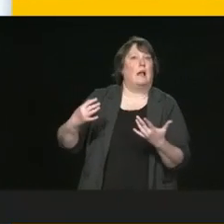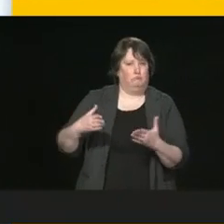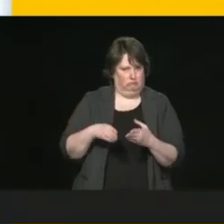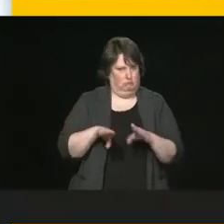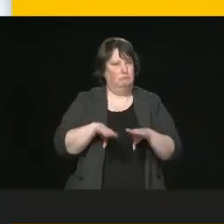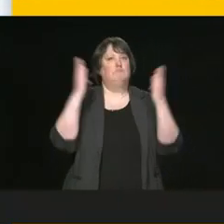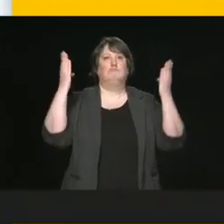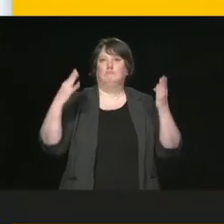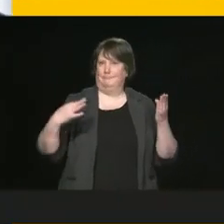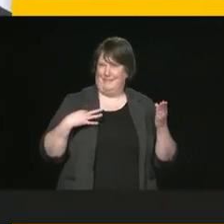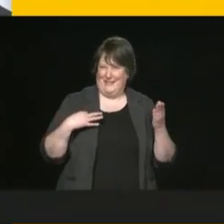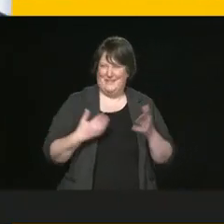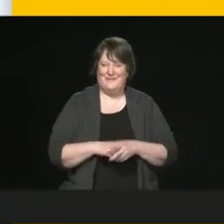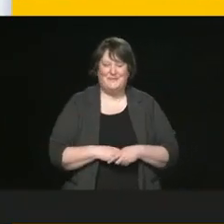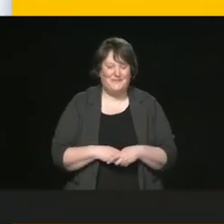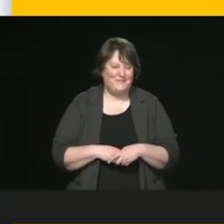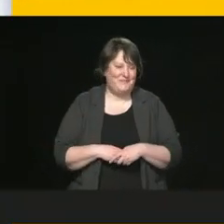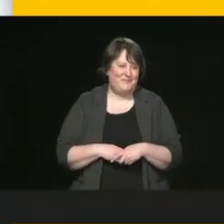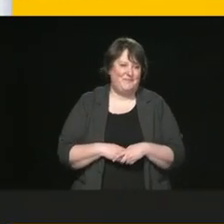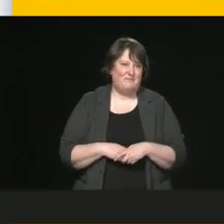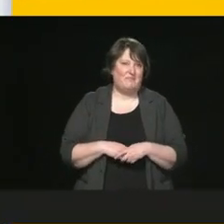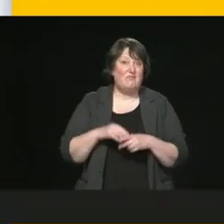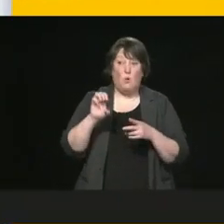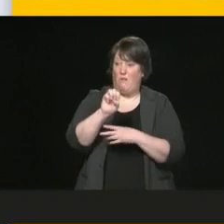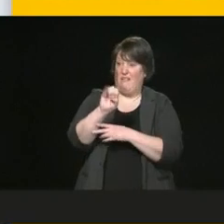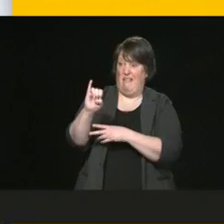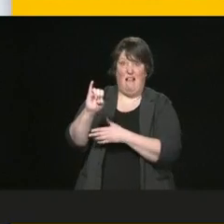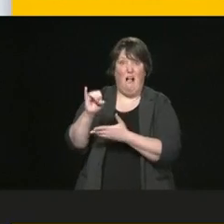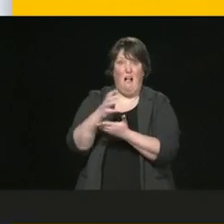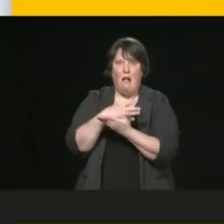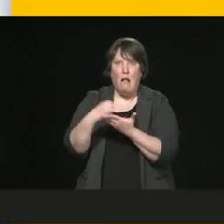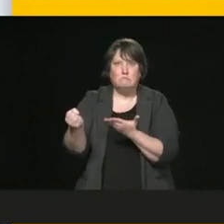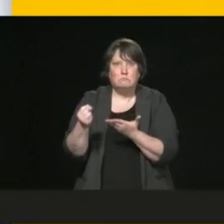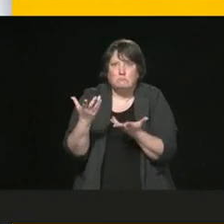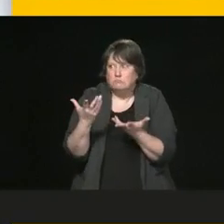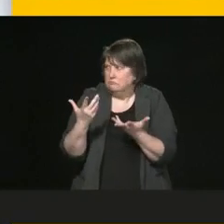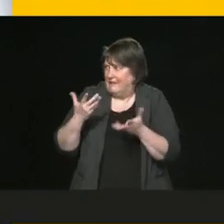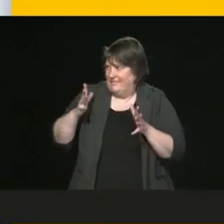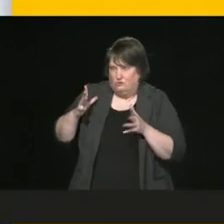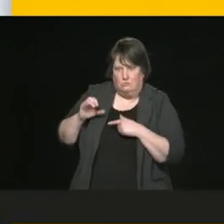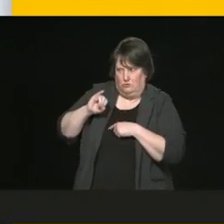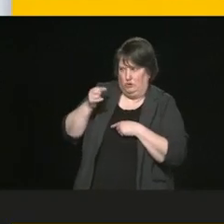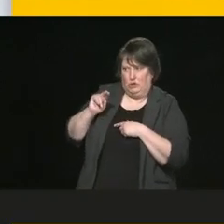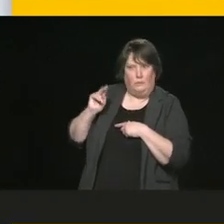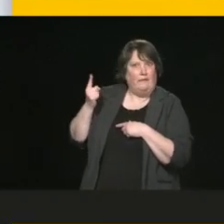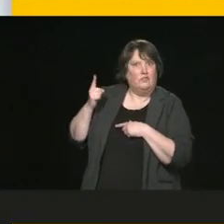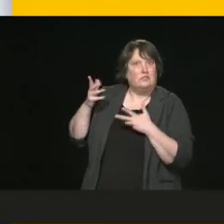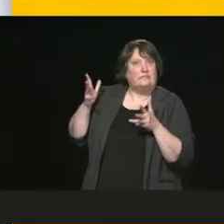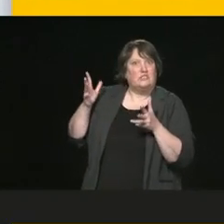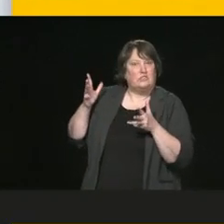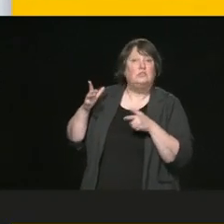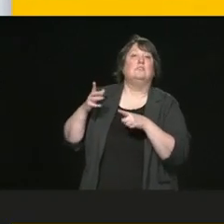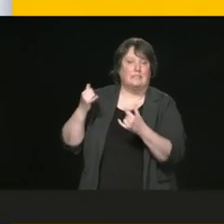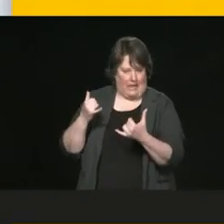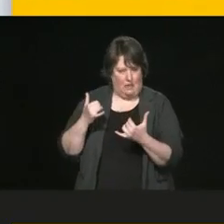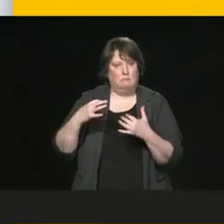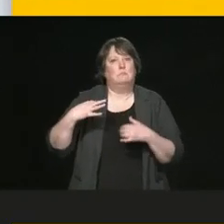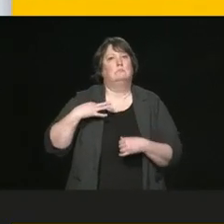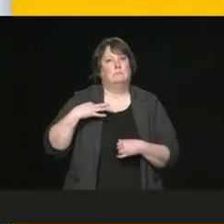SEASONAL JOB THAT ISN'T COMING BECAUSE OF COVID-19, YOU WILL NOW BE ABLE TO APPLY.